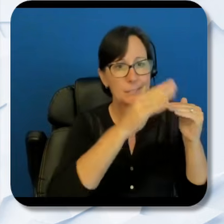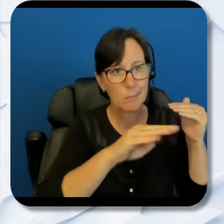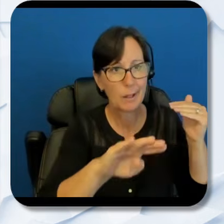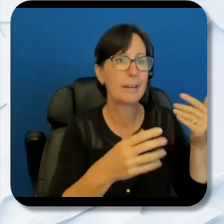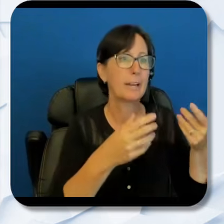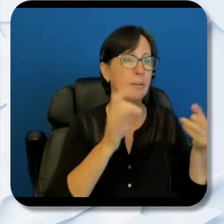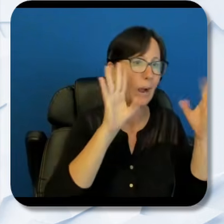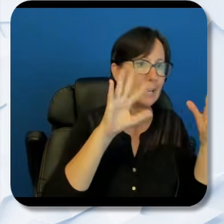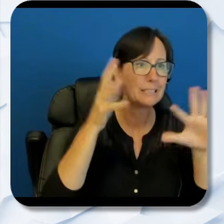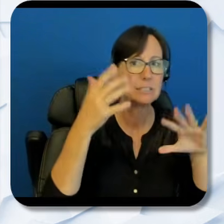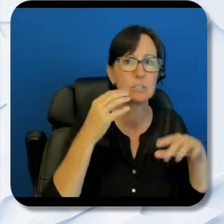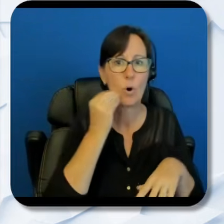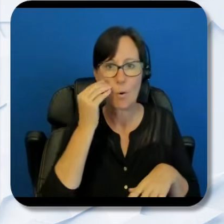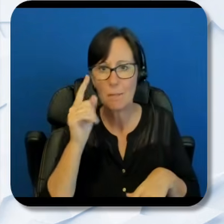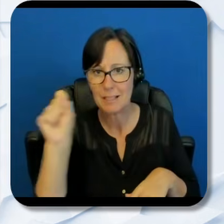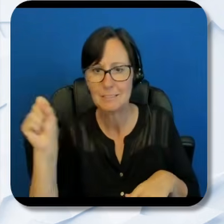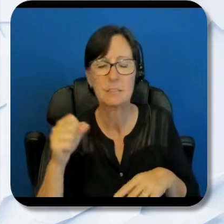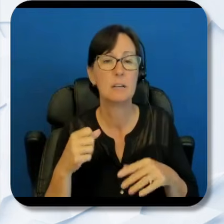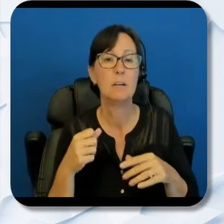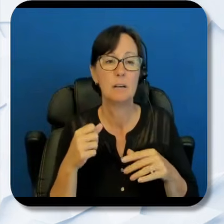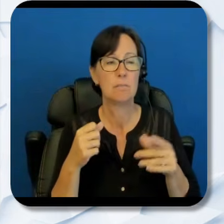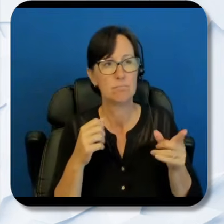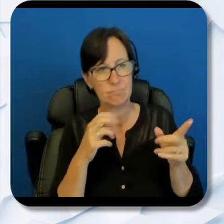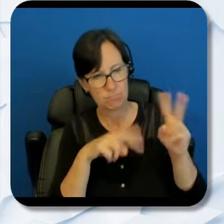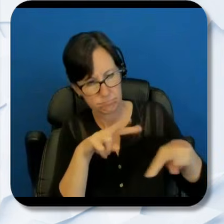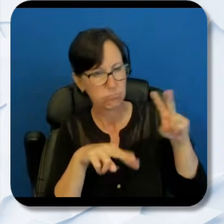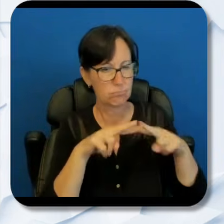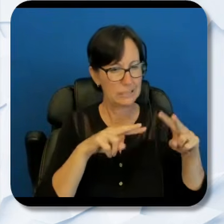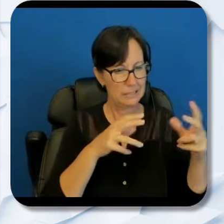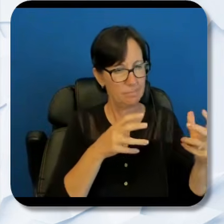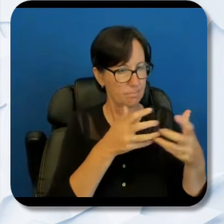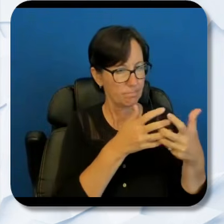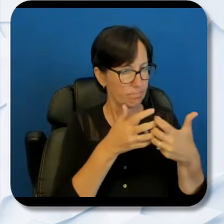That we can see how this leads to improving, ultimately, their educational outcomes,